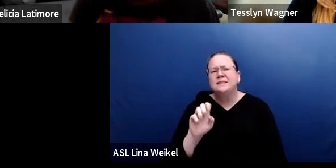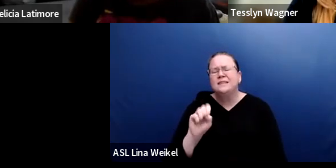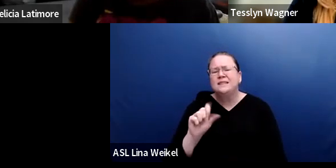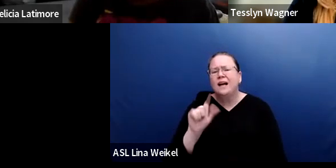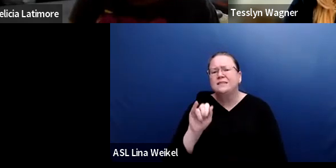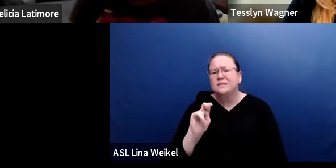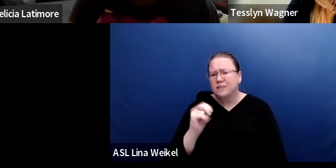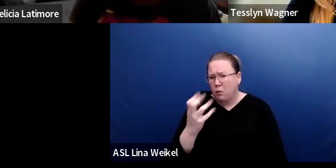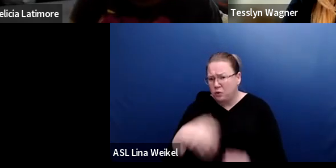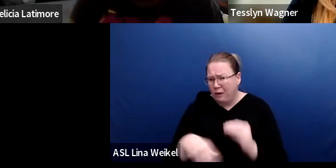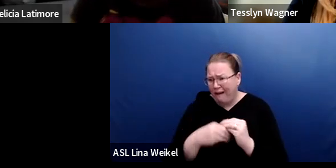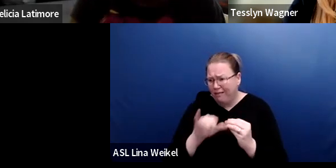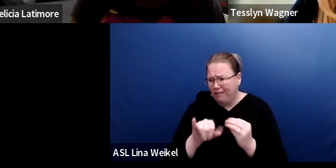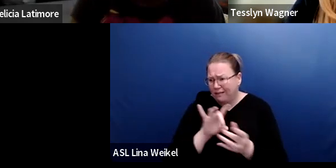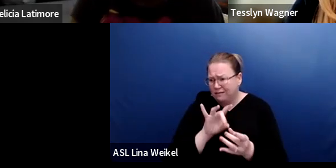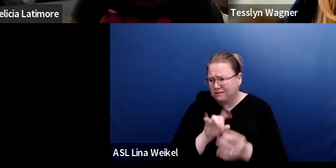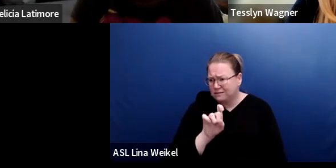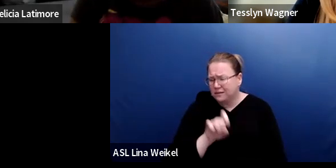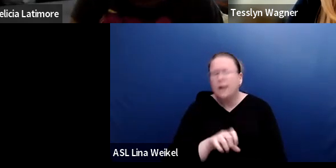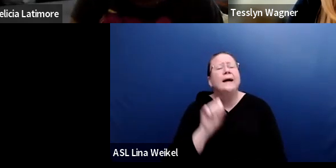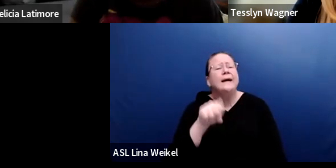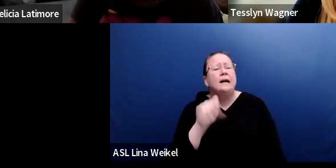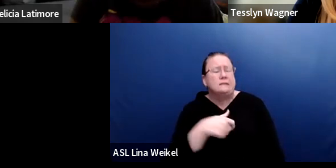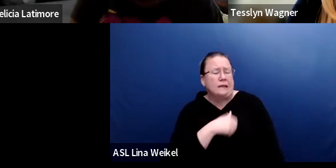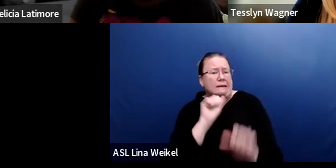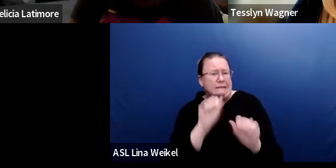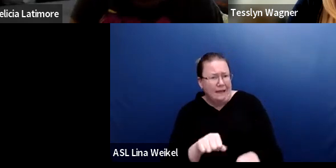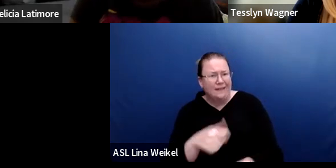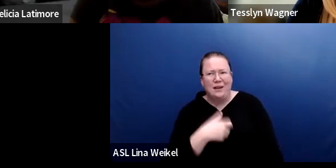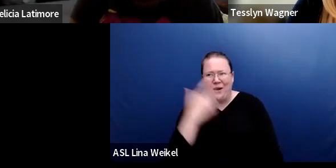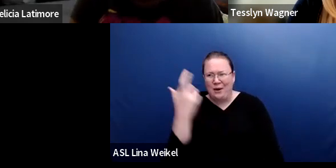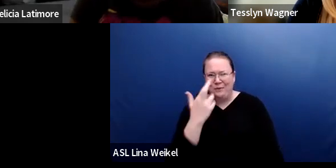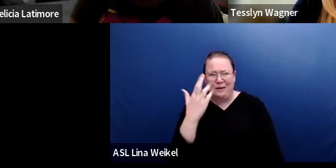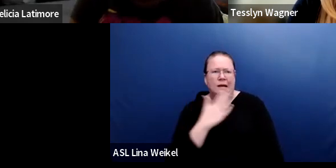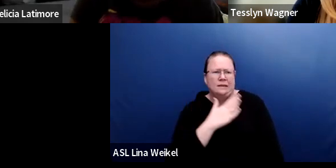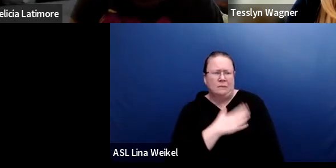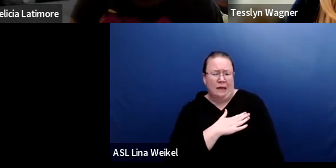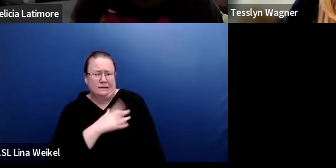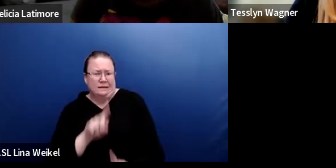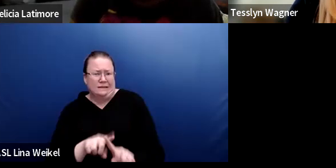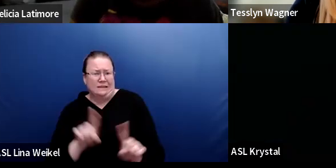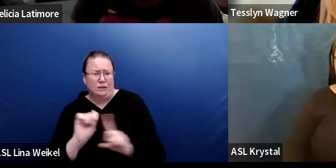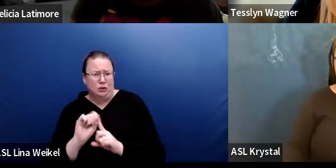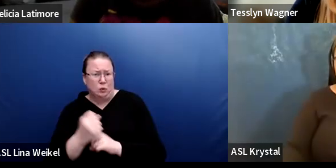four or five transition coordinators. And we cover 38 counties and had three MCO's that we were contracted with, if that helps. : That's great. Thank you so much. : You are welcome.